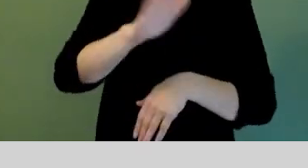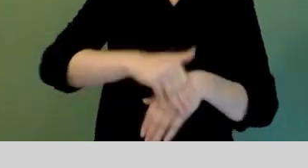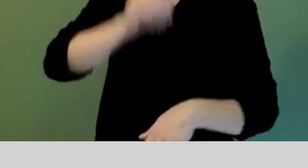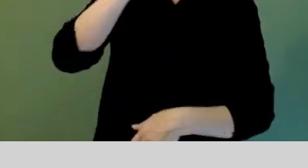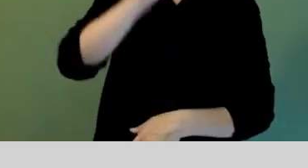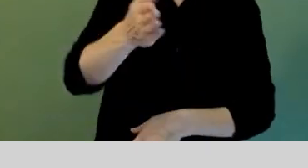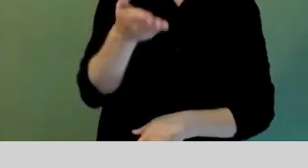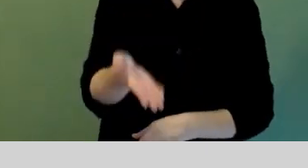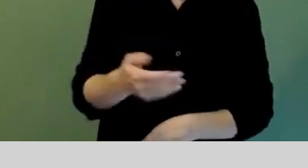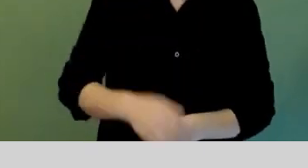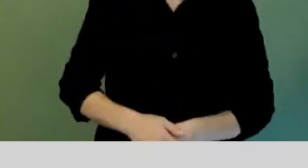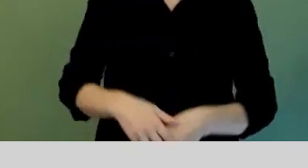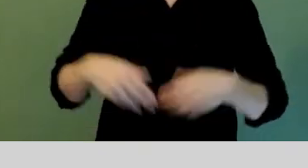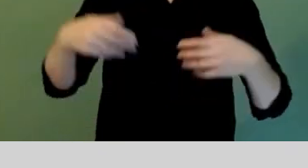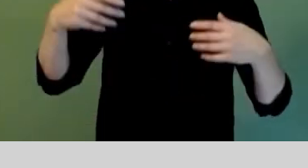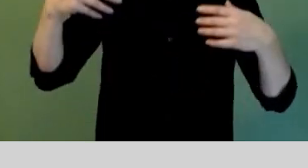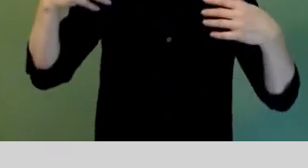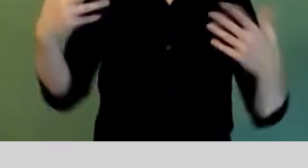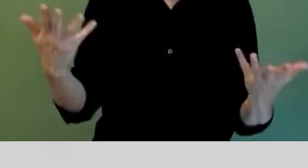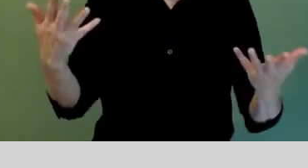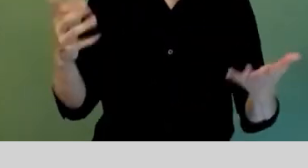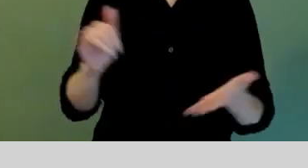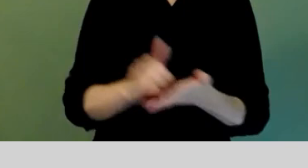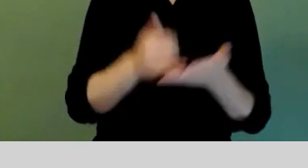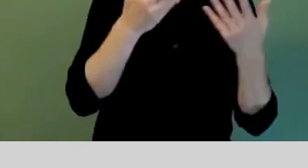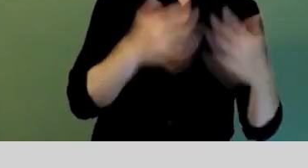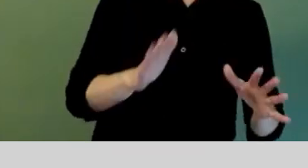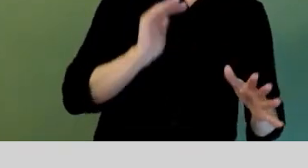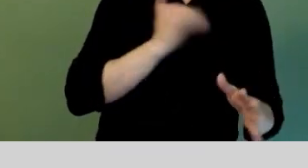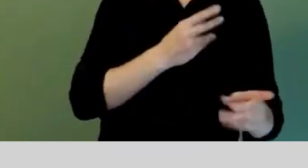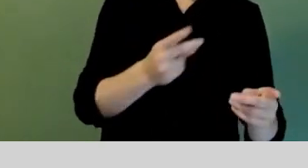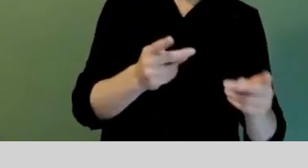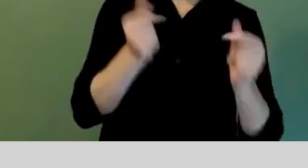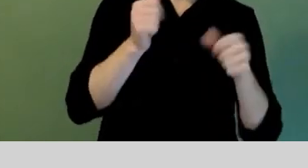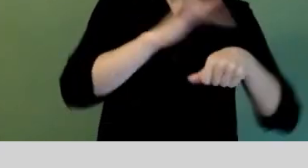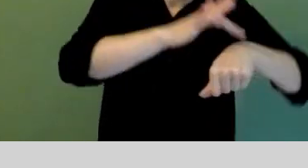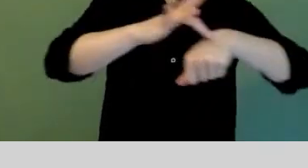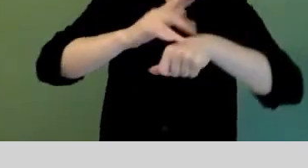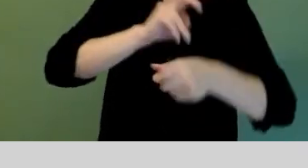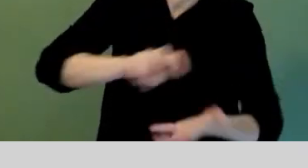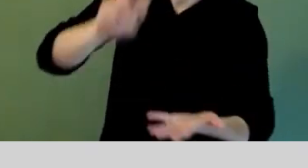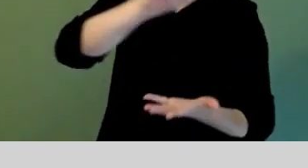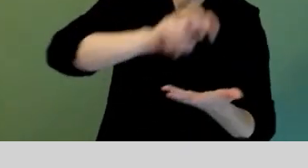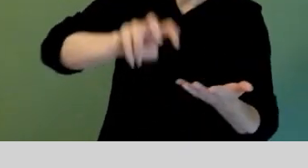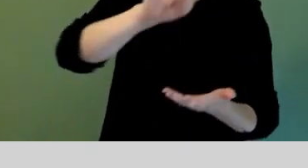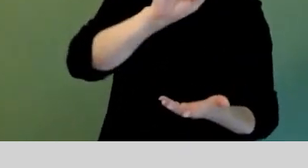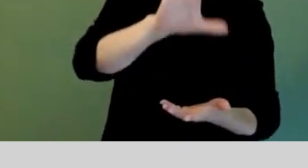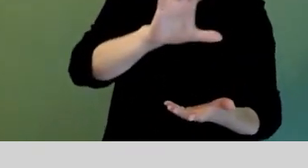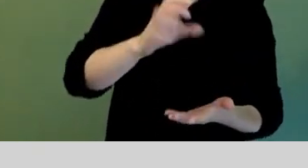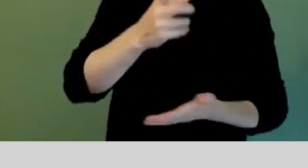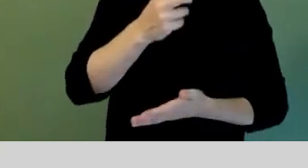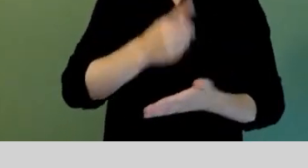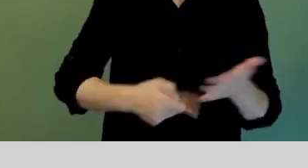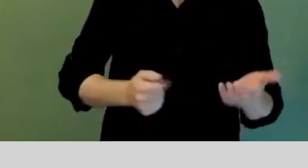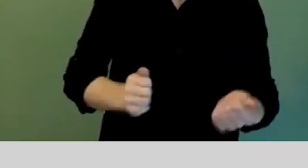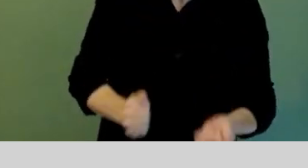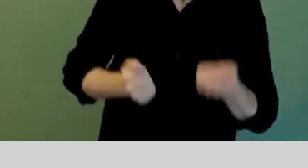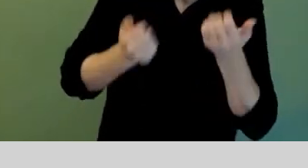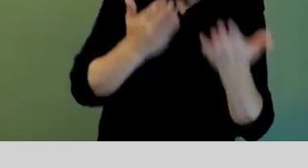So that is the end of our whirlwind tour. We've seen what decorators have allowed in Python and we've looked at four design patterns